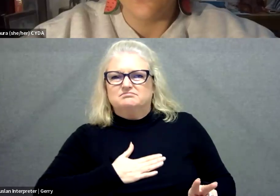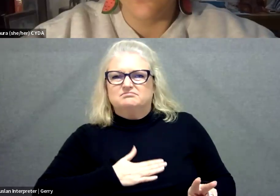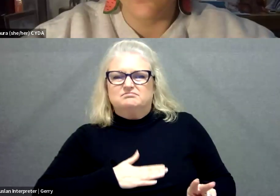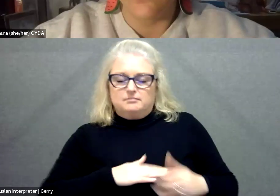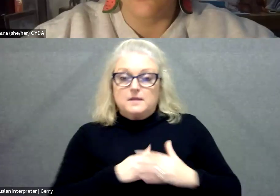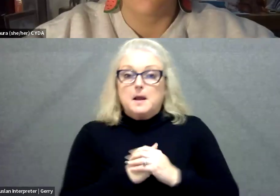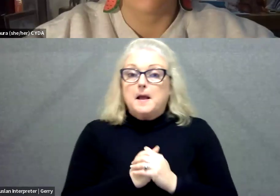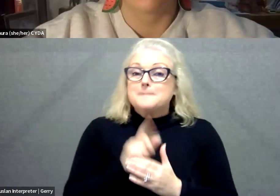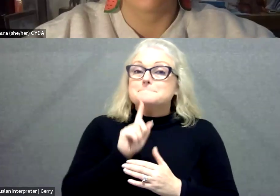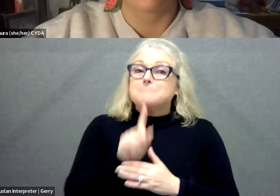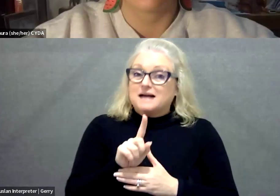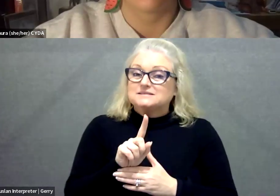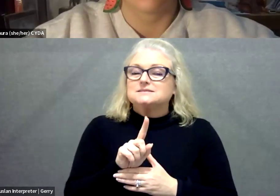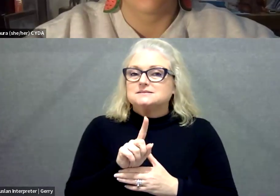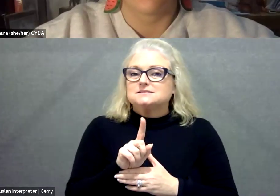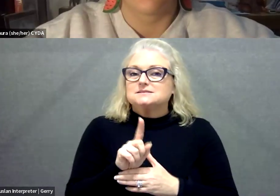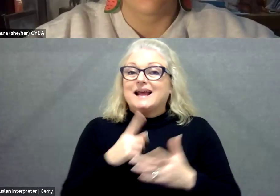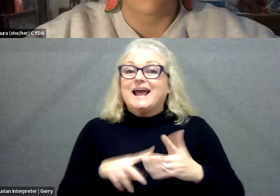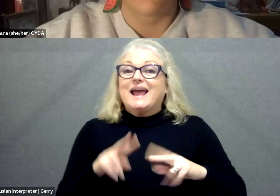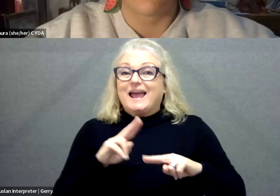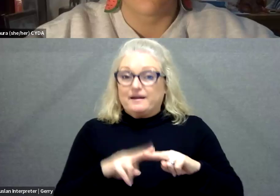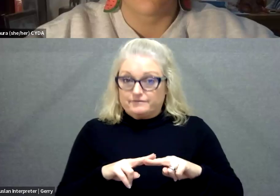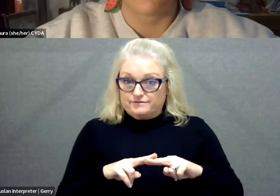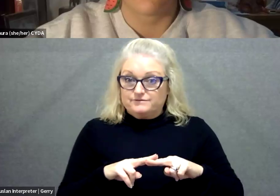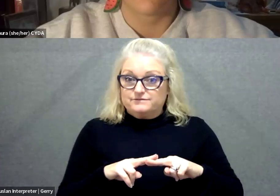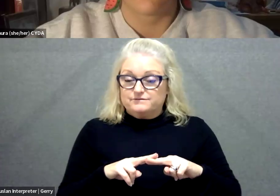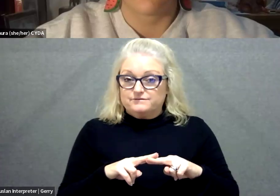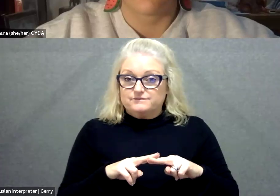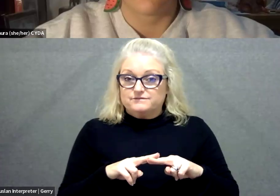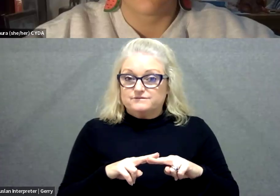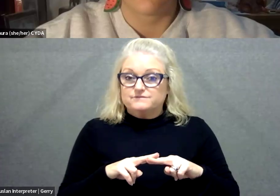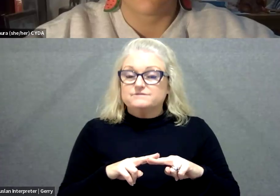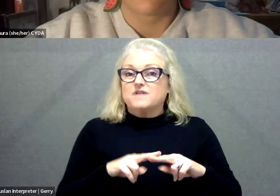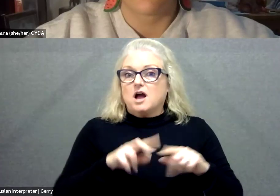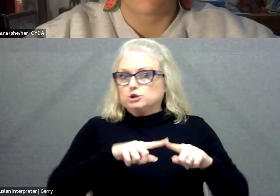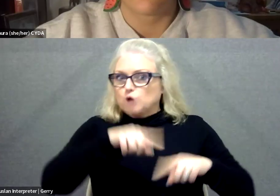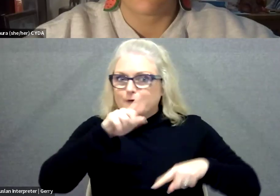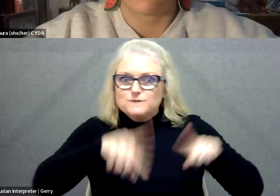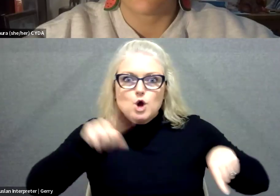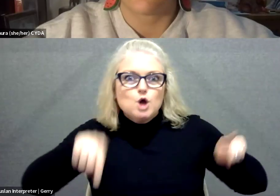the opposite is also true. Having diverse and genuine representation of disability